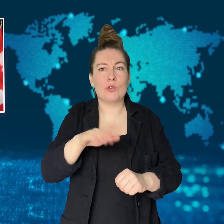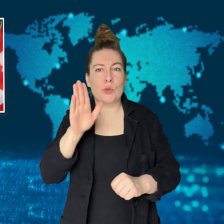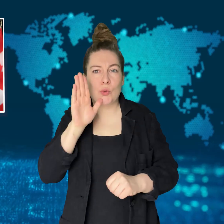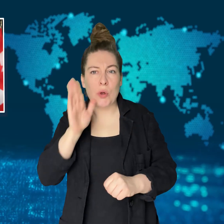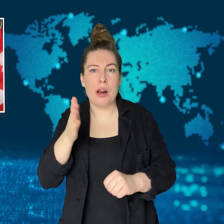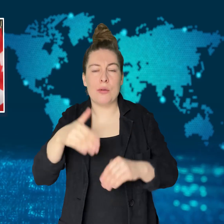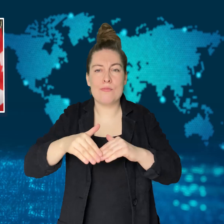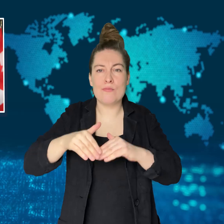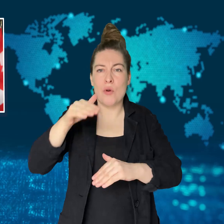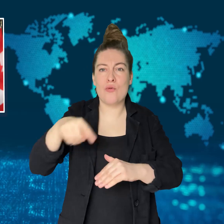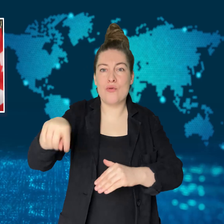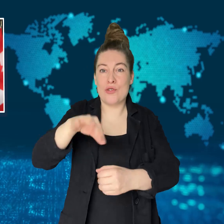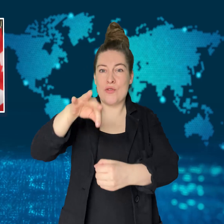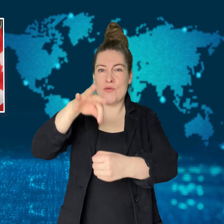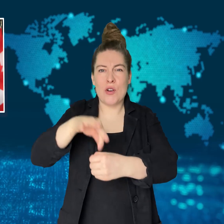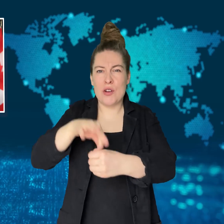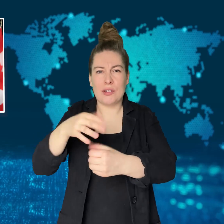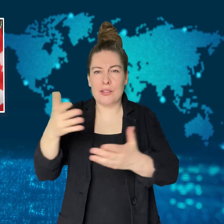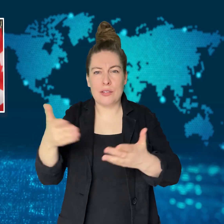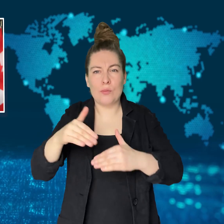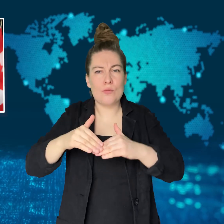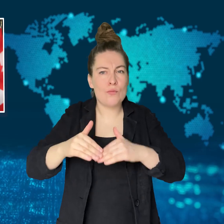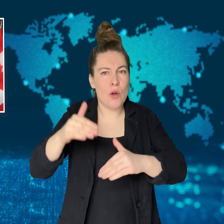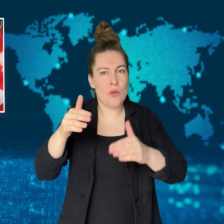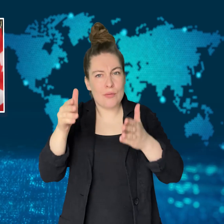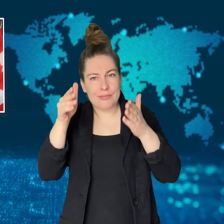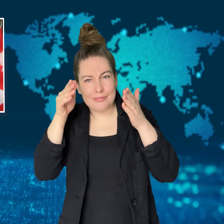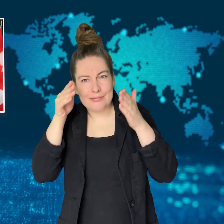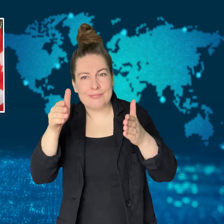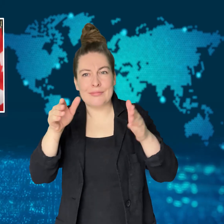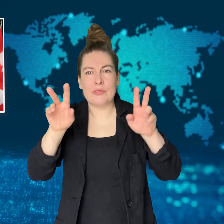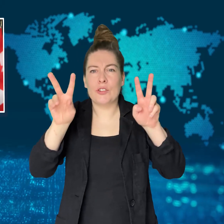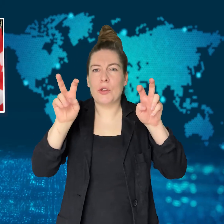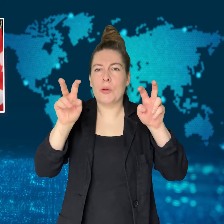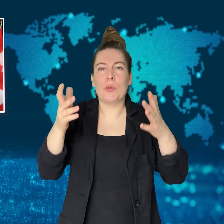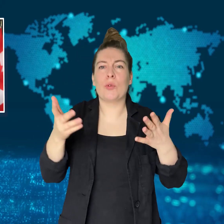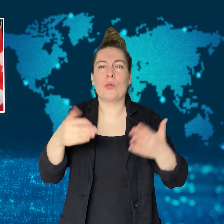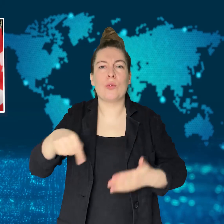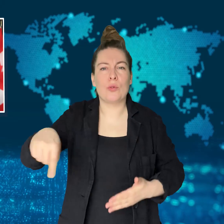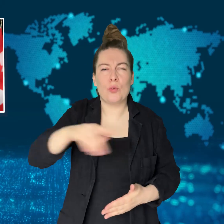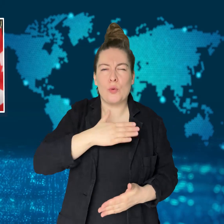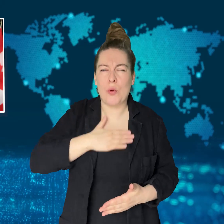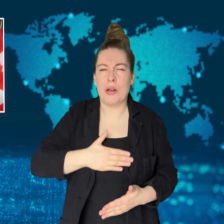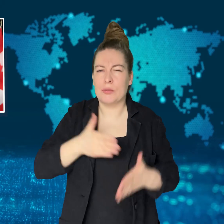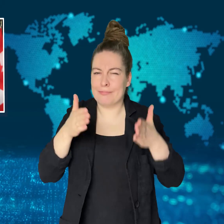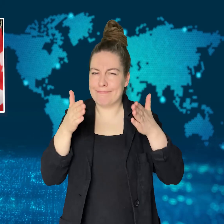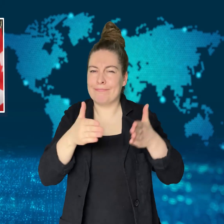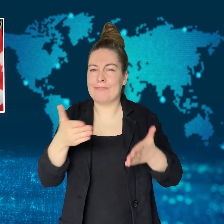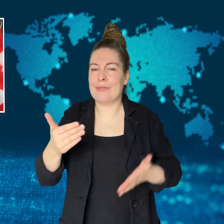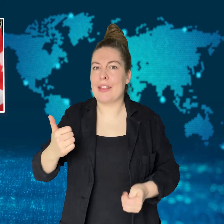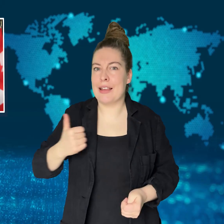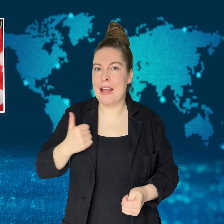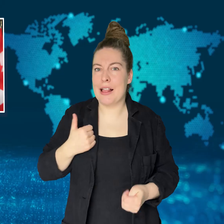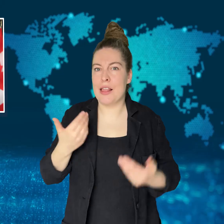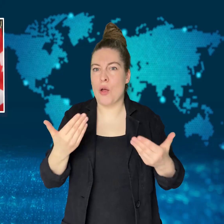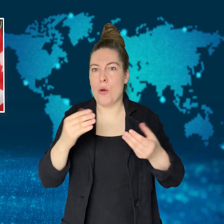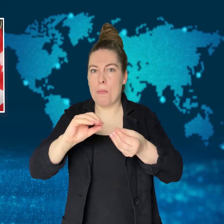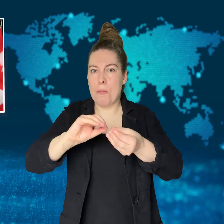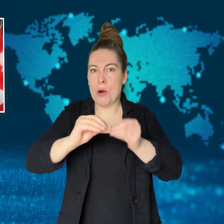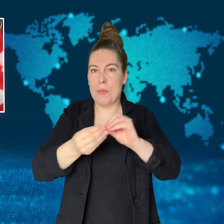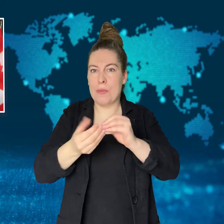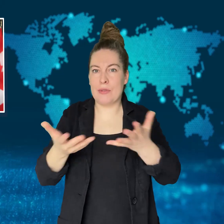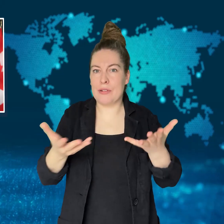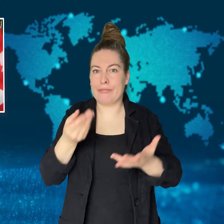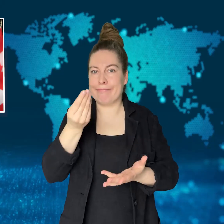The vote in the election is expected to focus on who is best